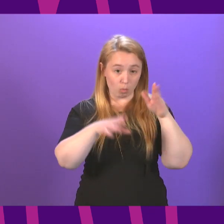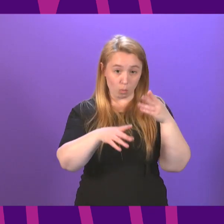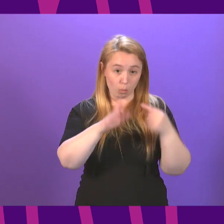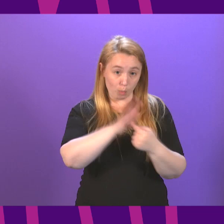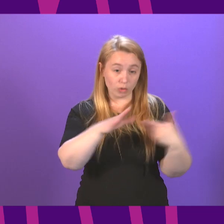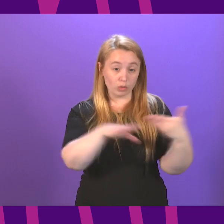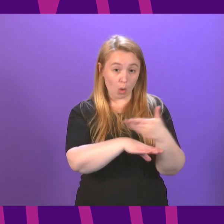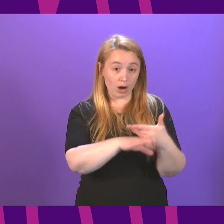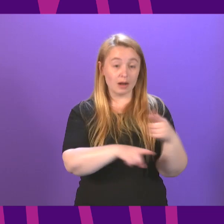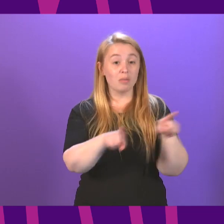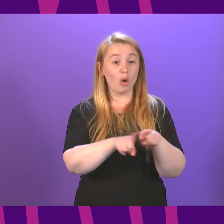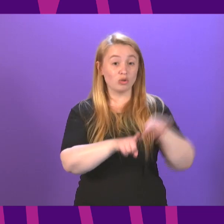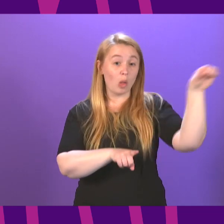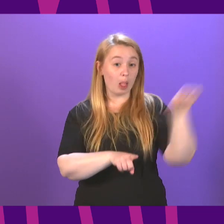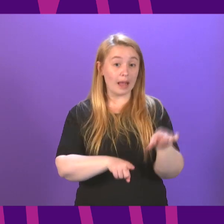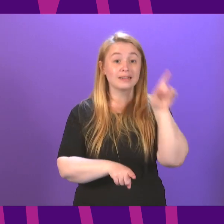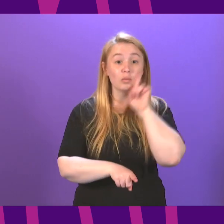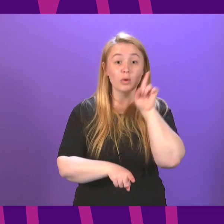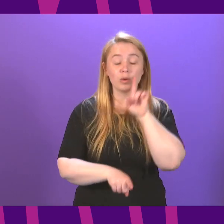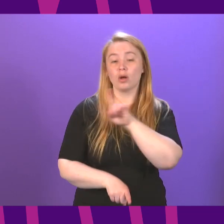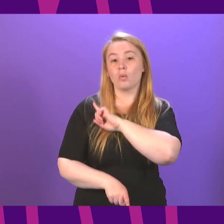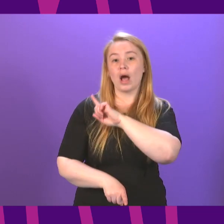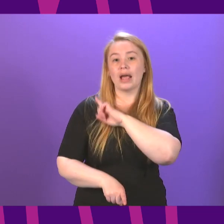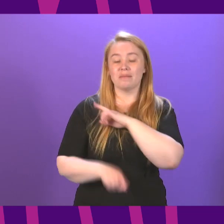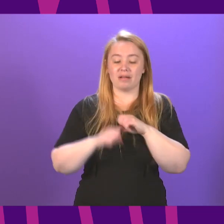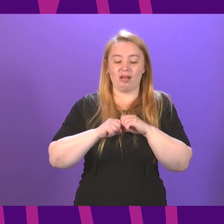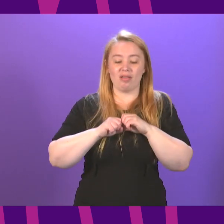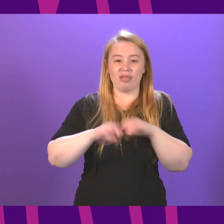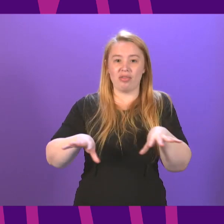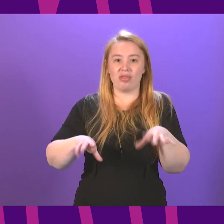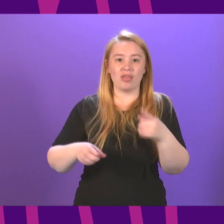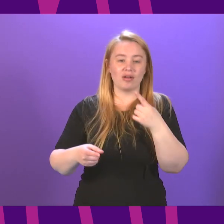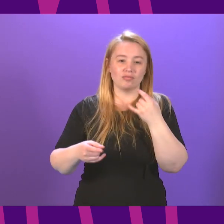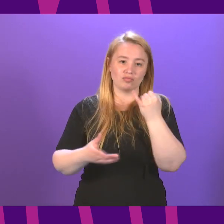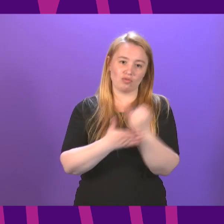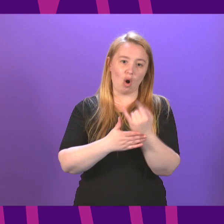let women down by leaking misrepresentations of their evidence. Therefore, we all have